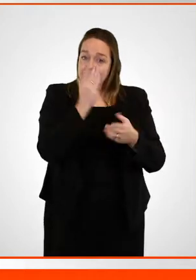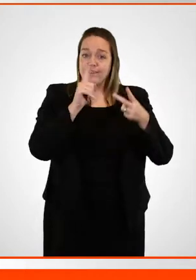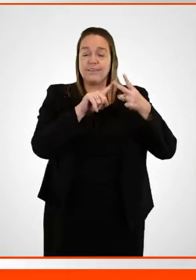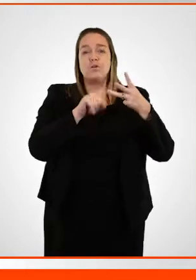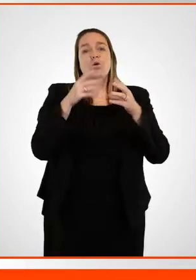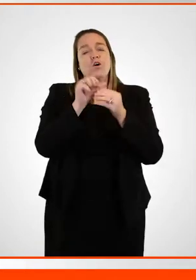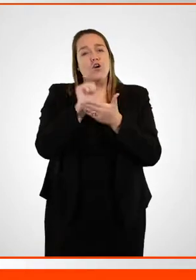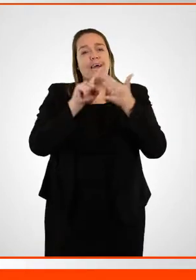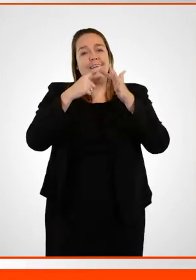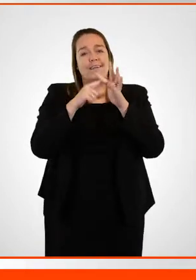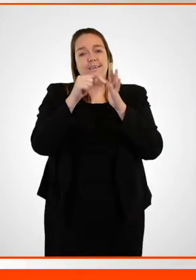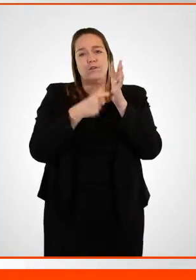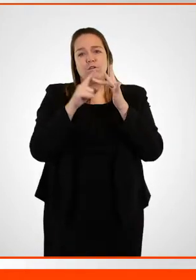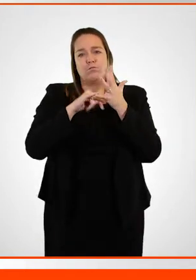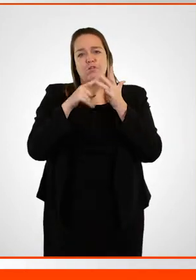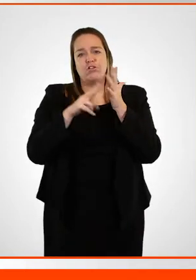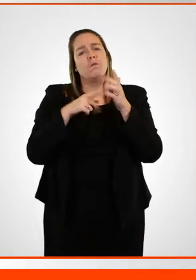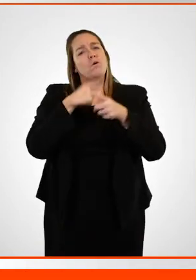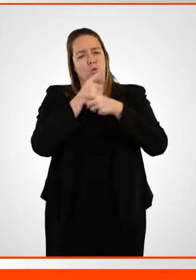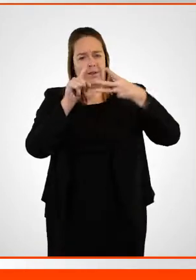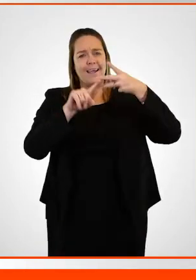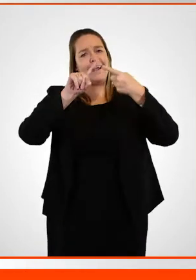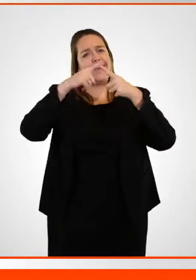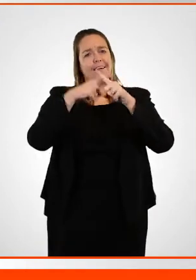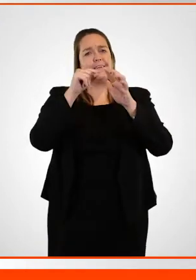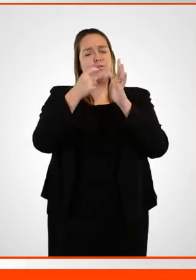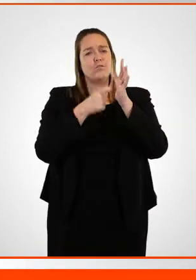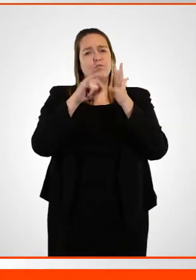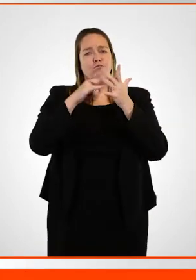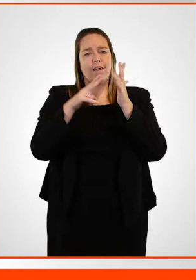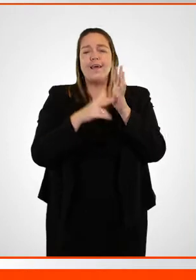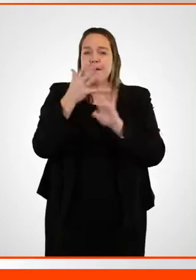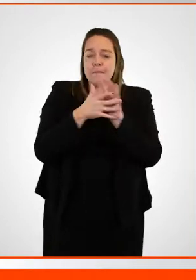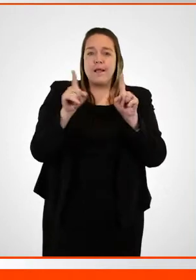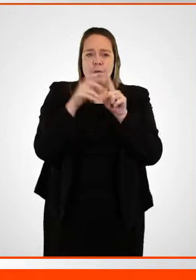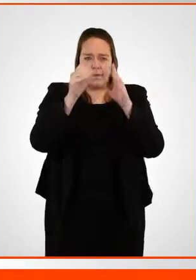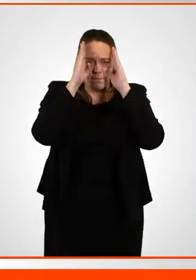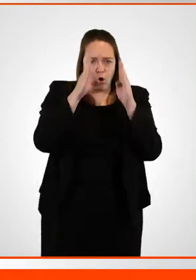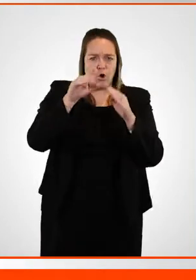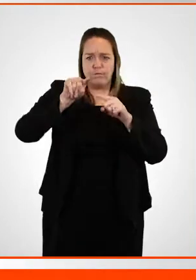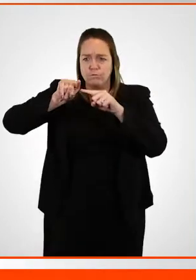and with expression, and when we talk about expression, we're talking about attention to punctuation.